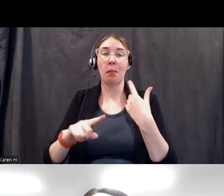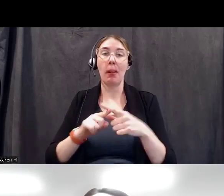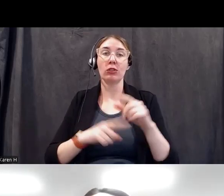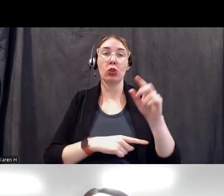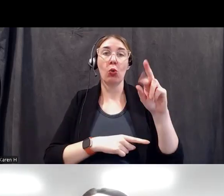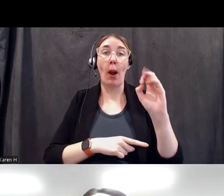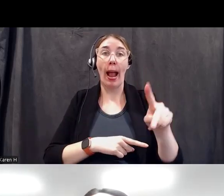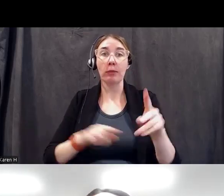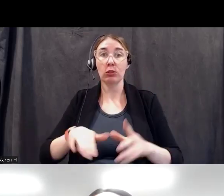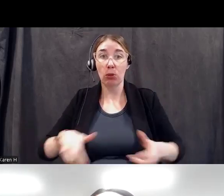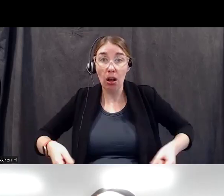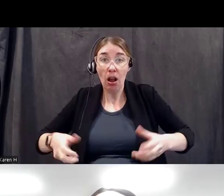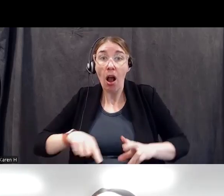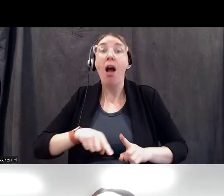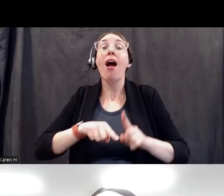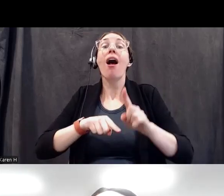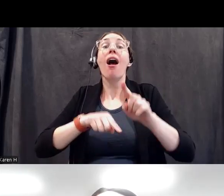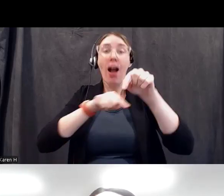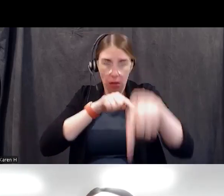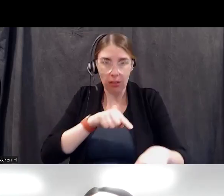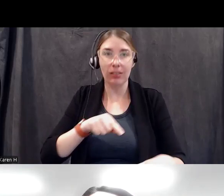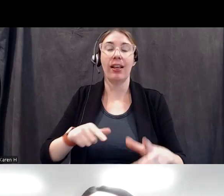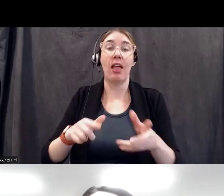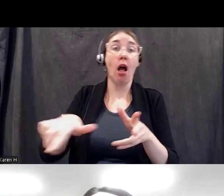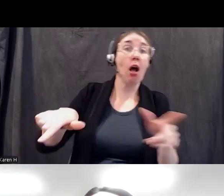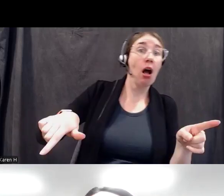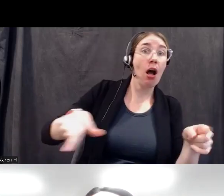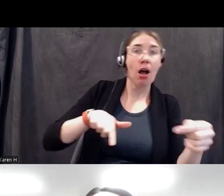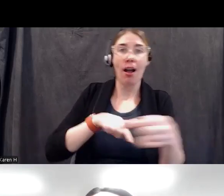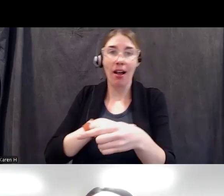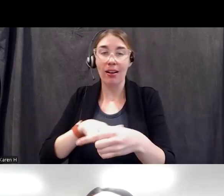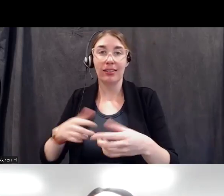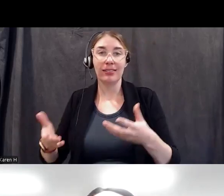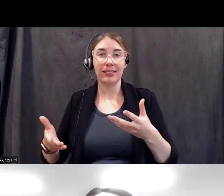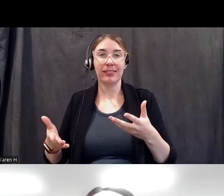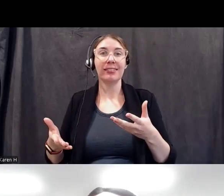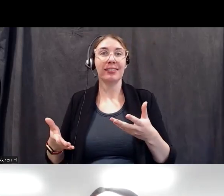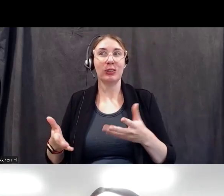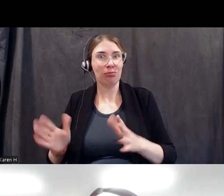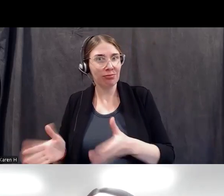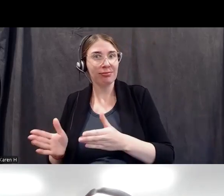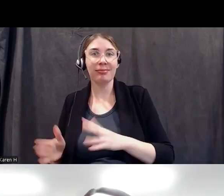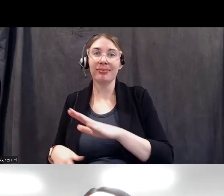understand just because we may not see it, you know, somebody's needs for something like a ramp